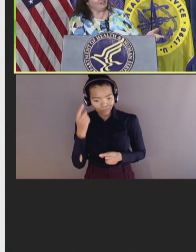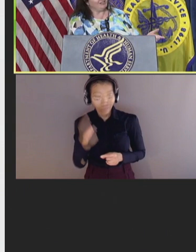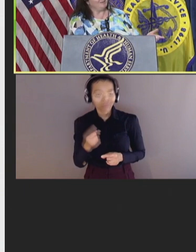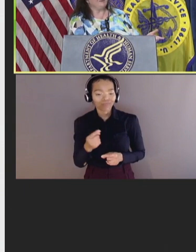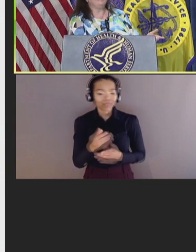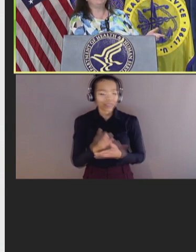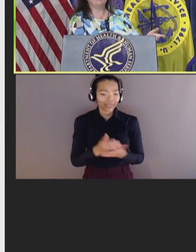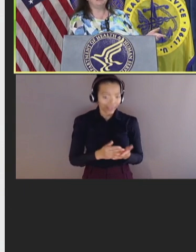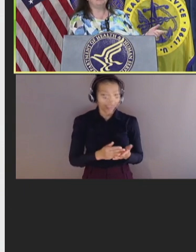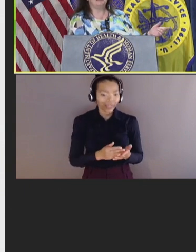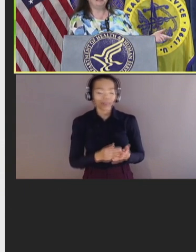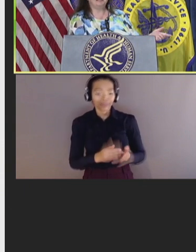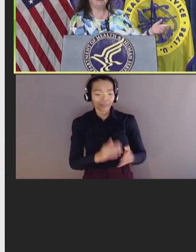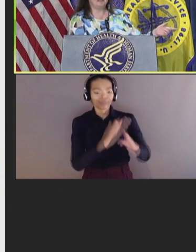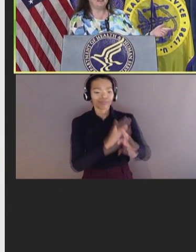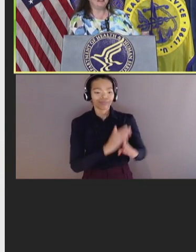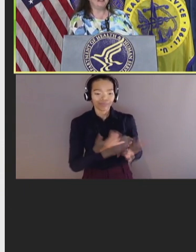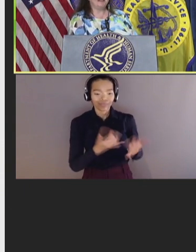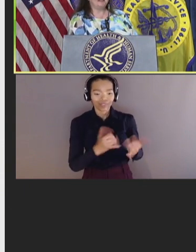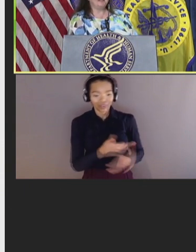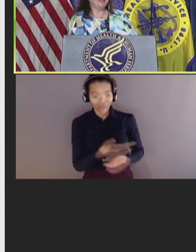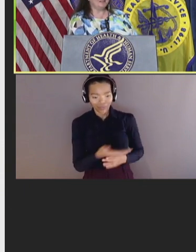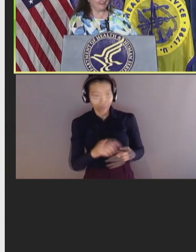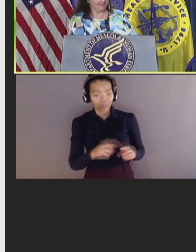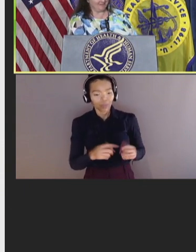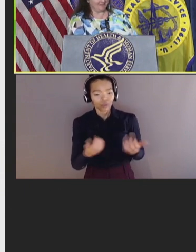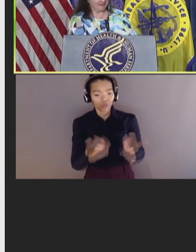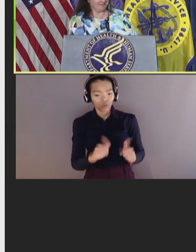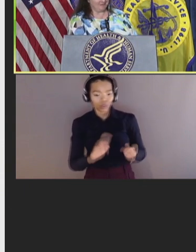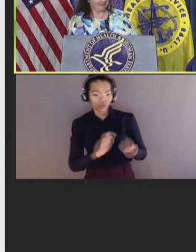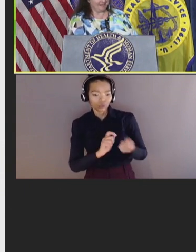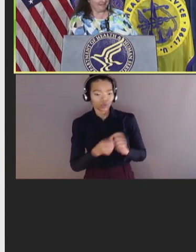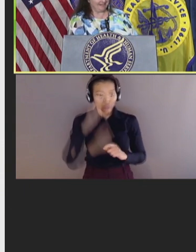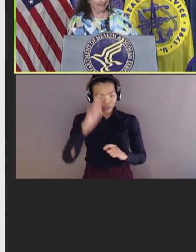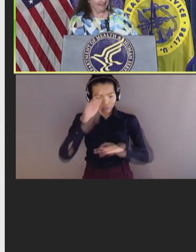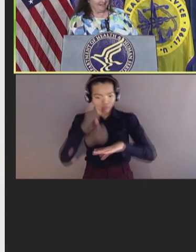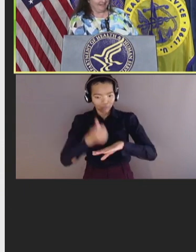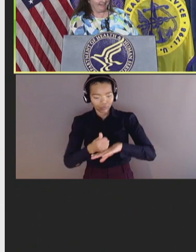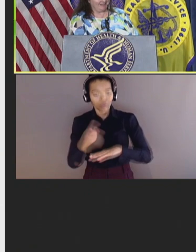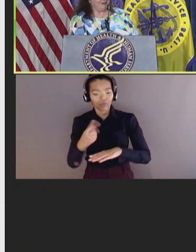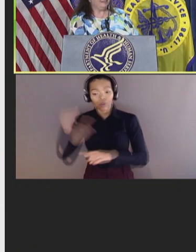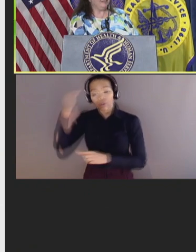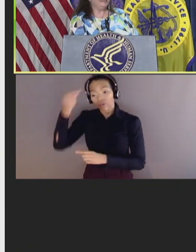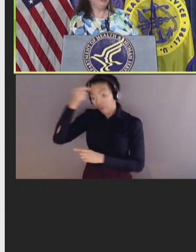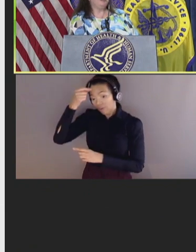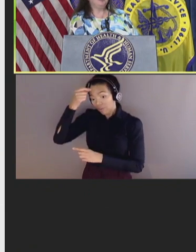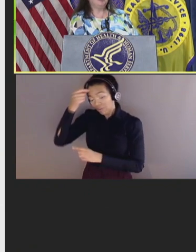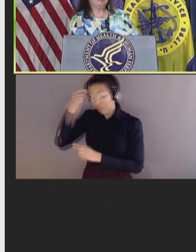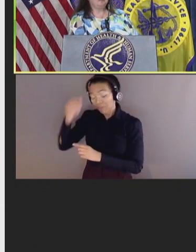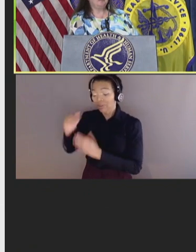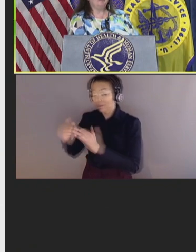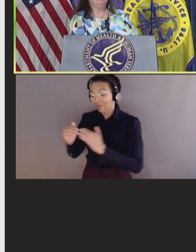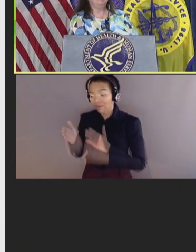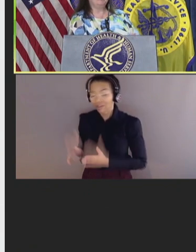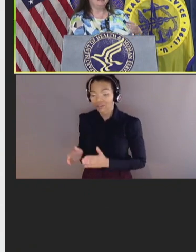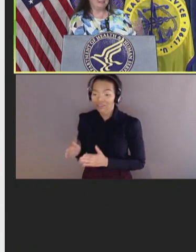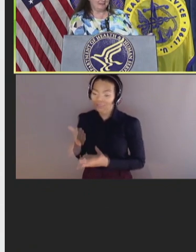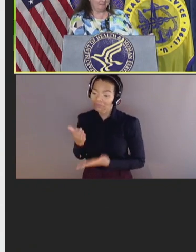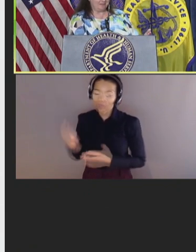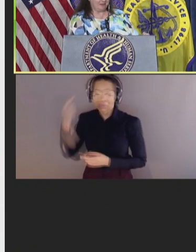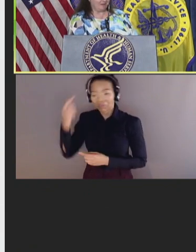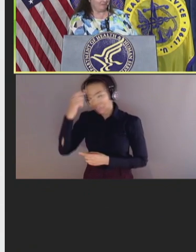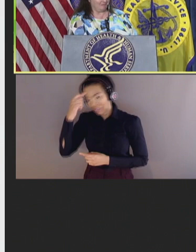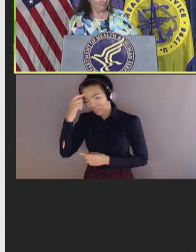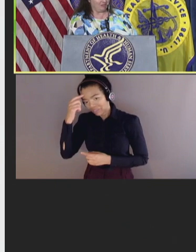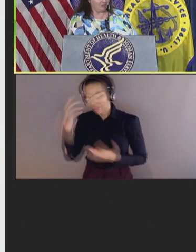the mindset of some of our other government colleagues who don't probably think is -- we do,